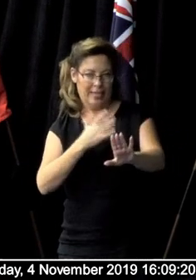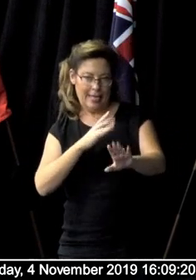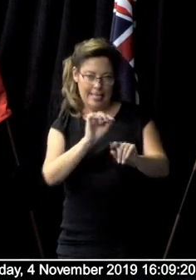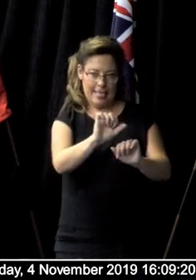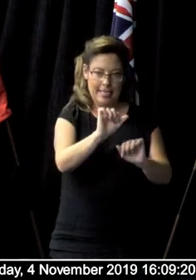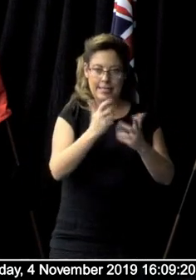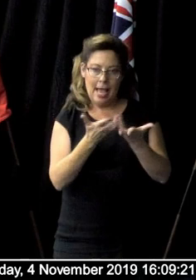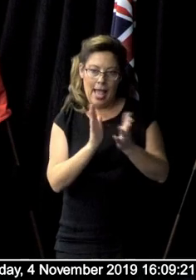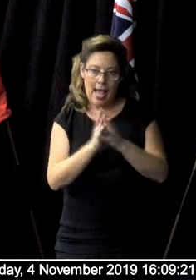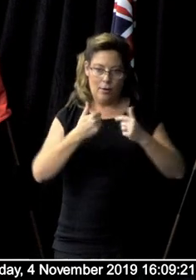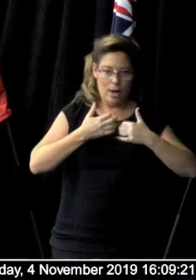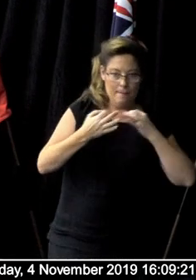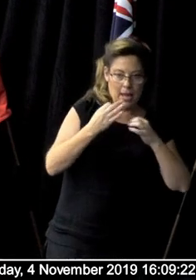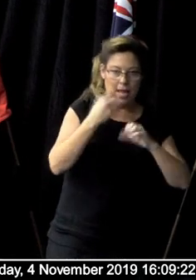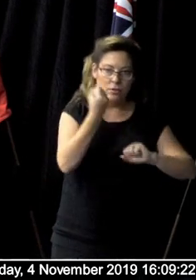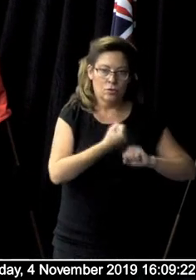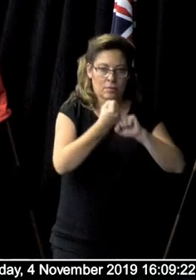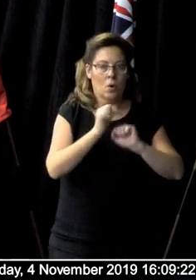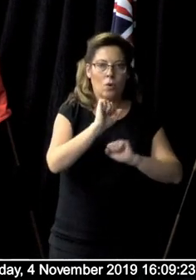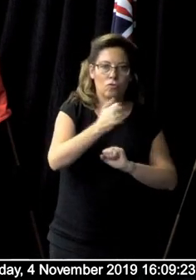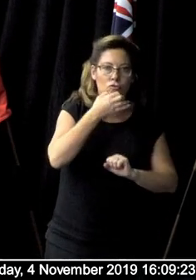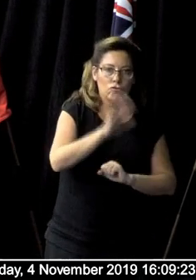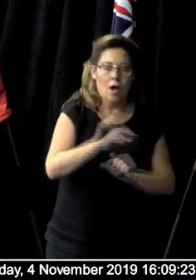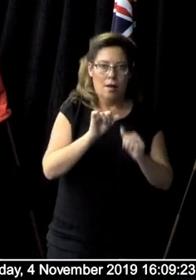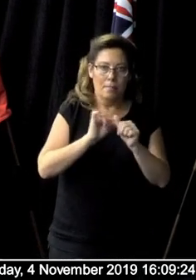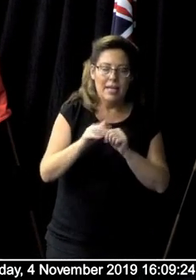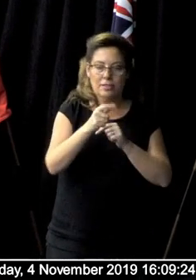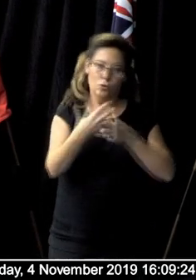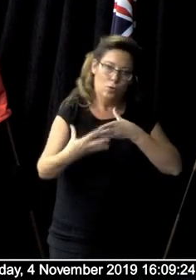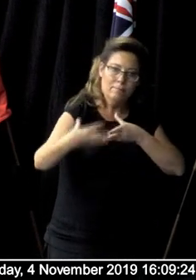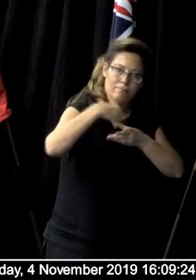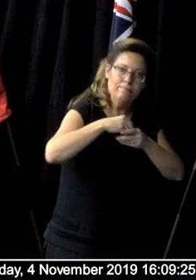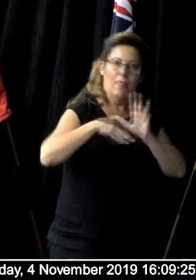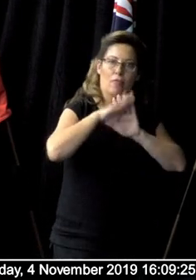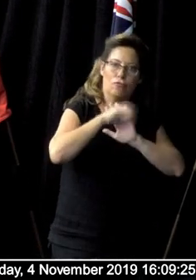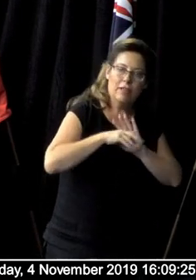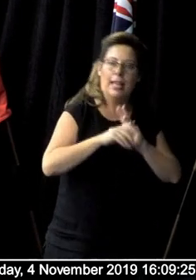know, supported to participate and access the curriculum, etcetera, rather than that